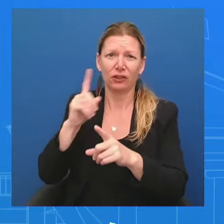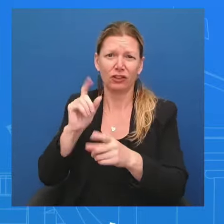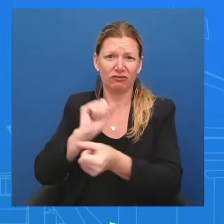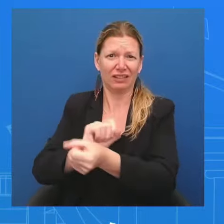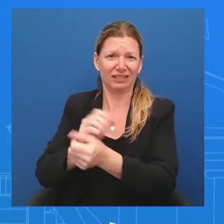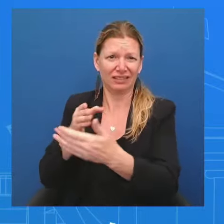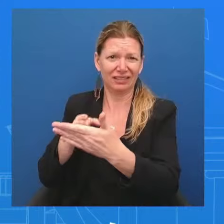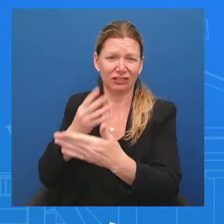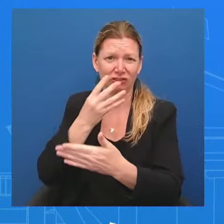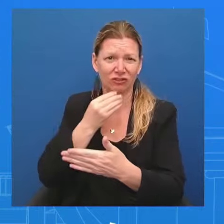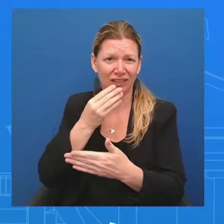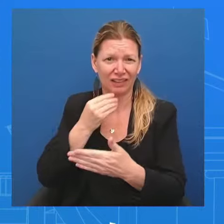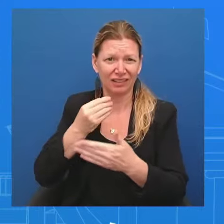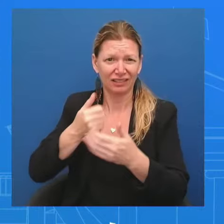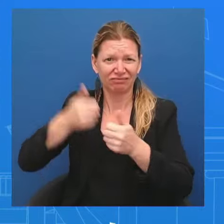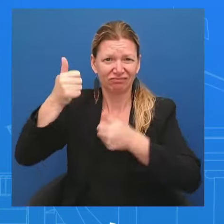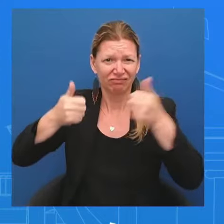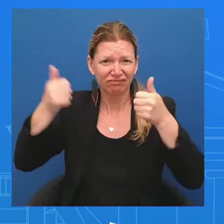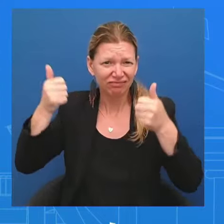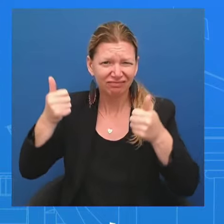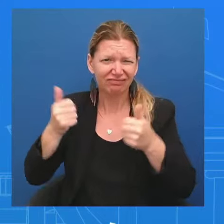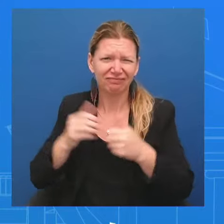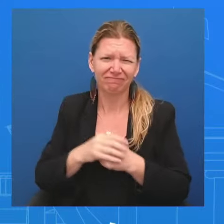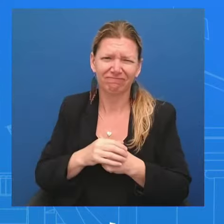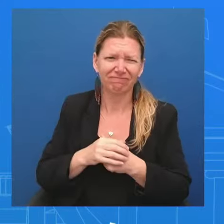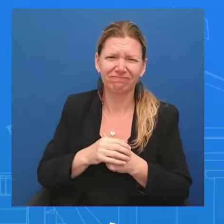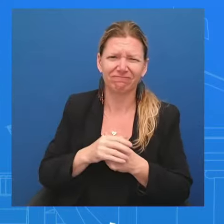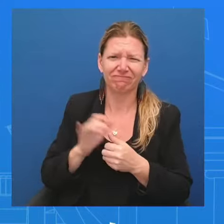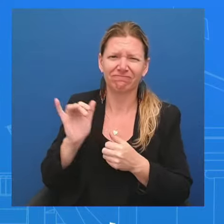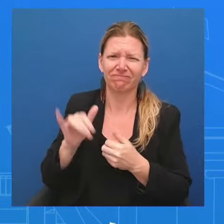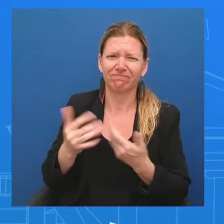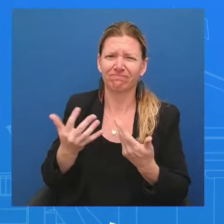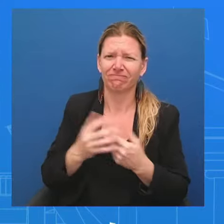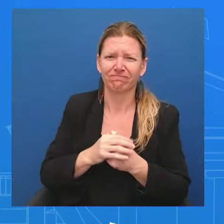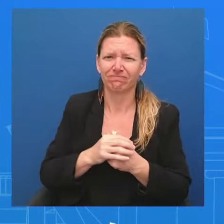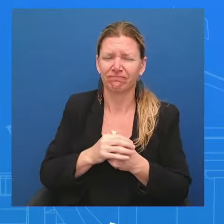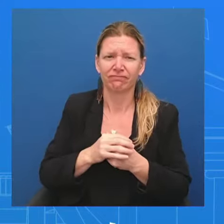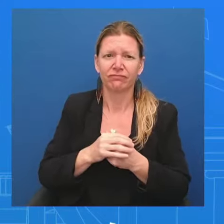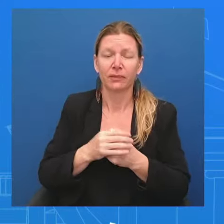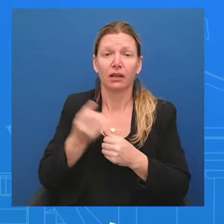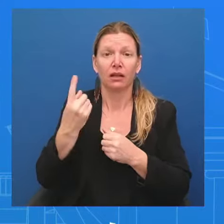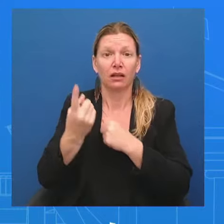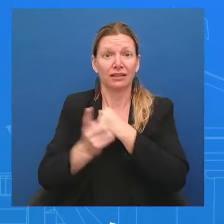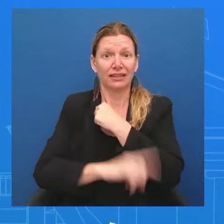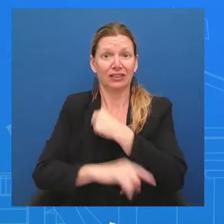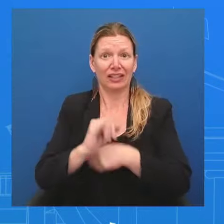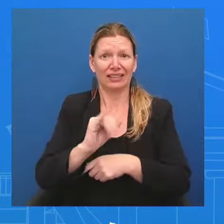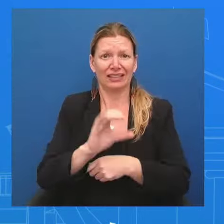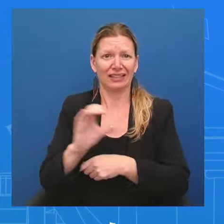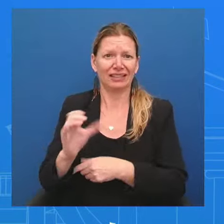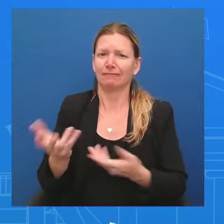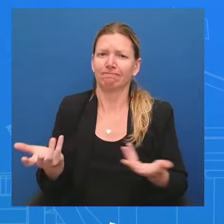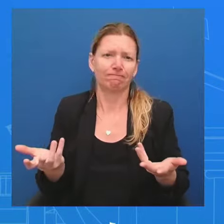But when it comes to sanctioning the ICC, that is something that we do not support. The Press: What are the other options? Ms. Jean-Pierre: We're going to have those conversations.